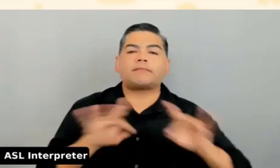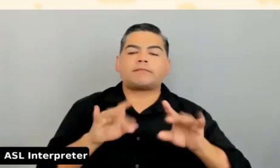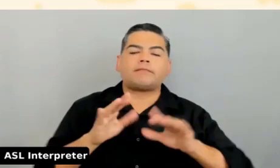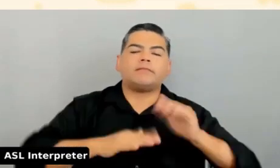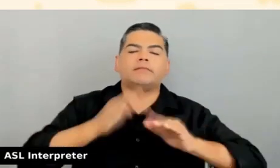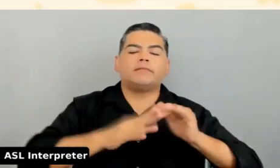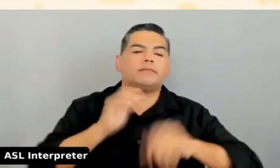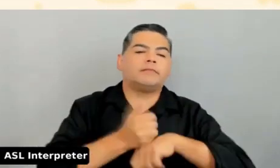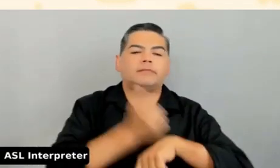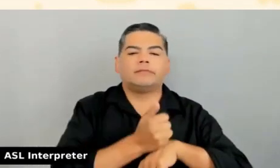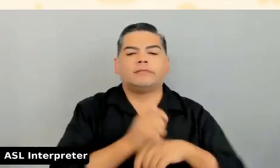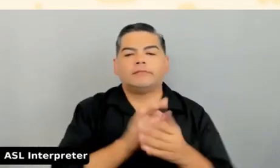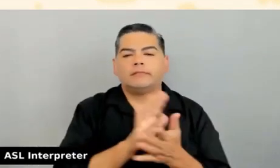And I was going to do a demo, but really do not have time for that.